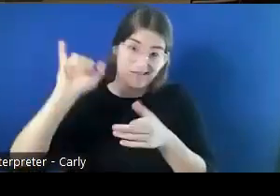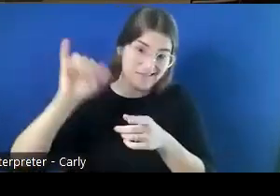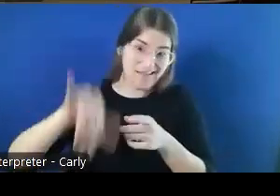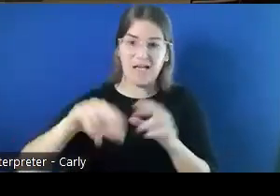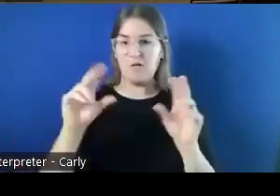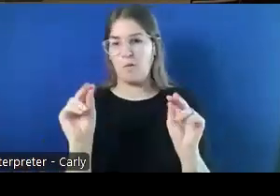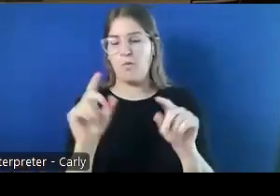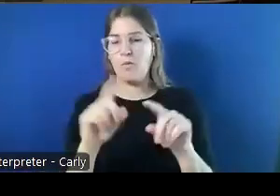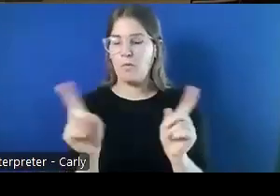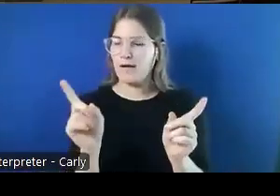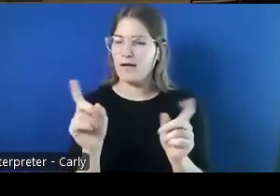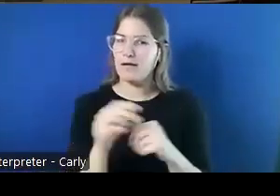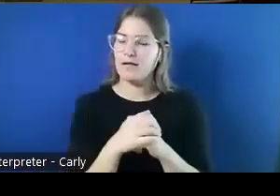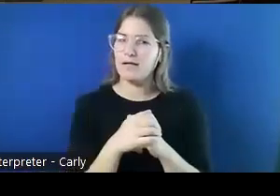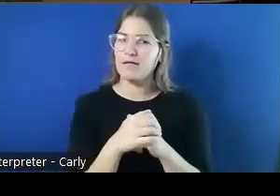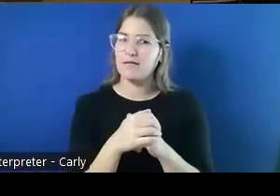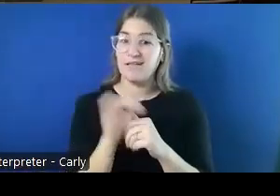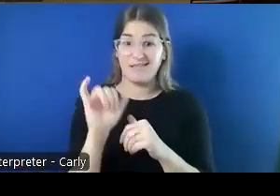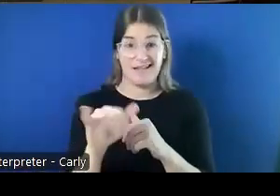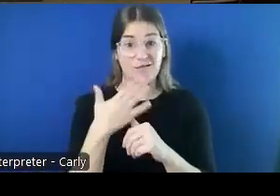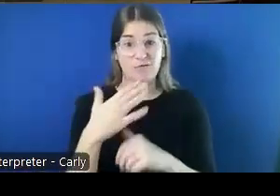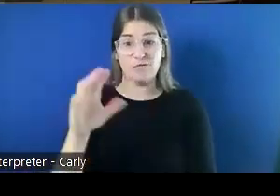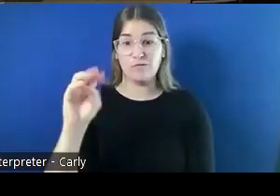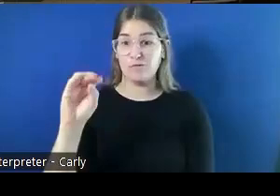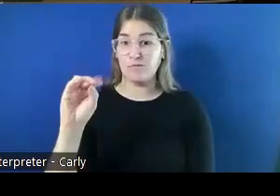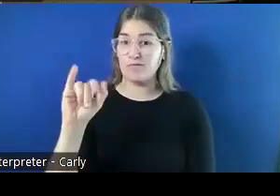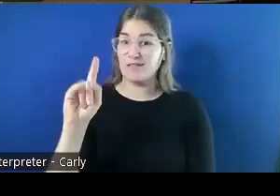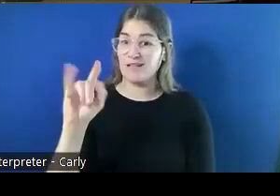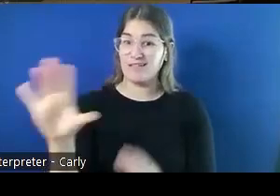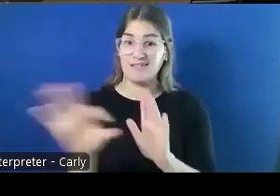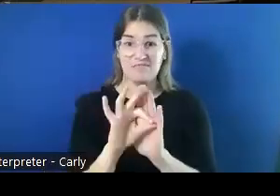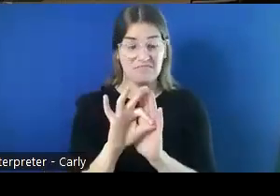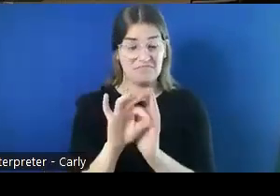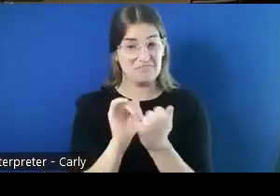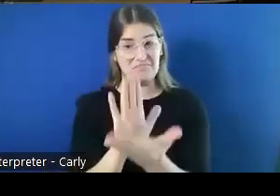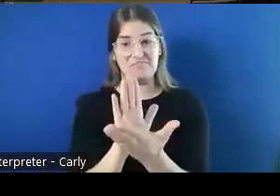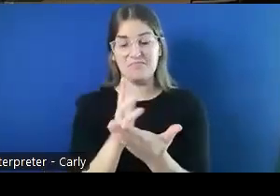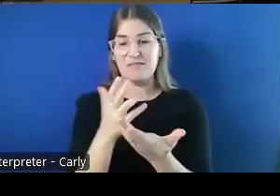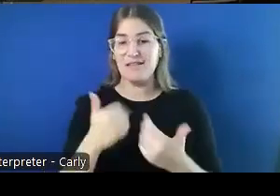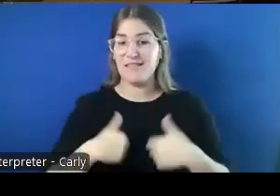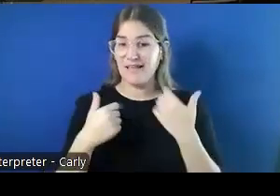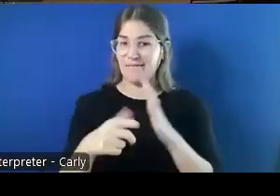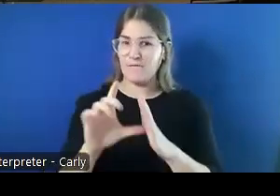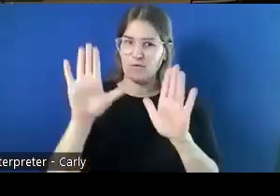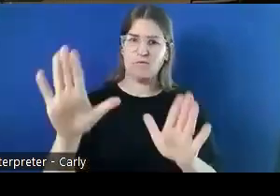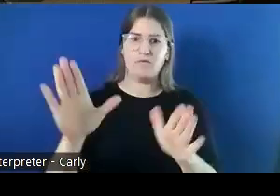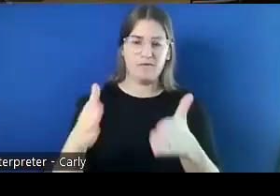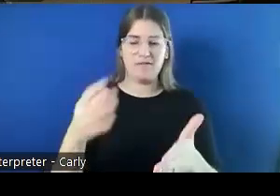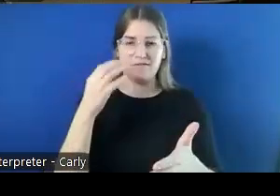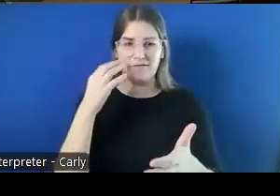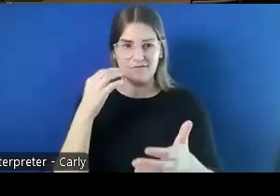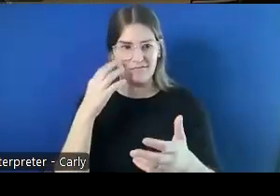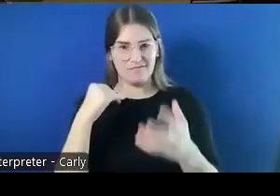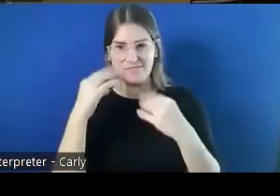serve as a even a modality if we think about Life review as a way to examine our life as it was and